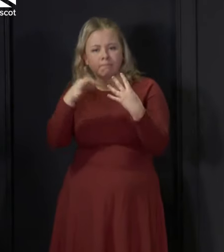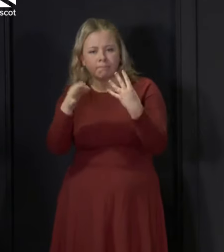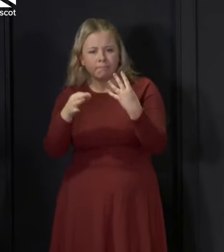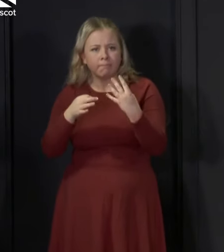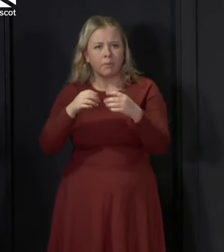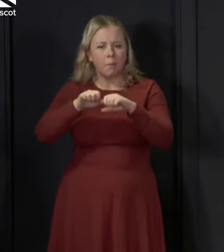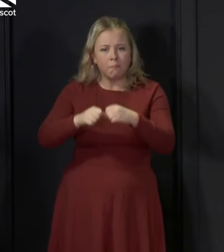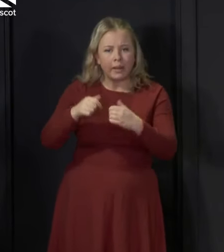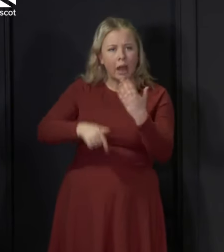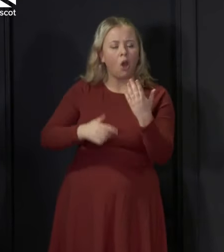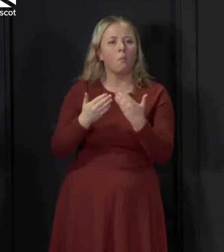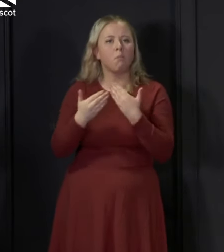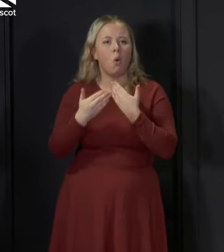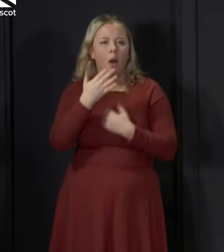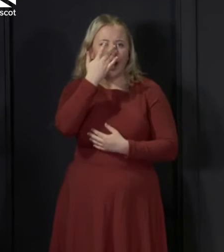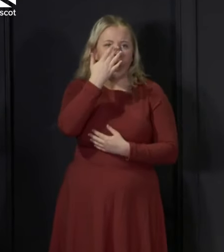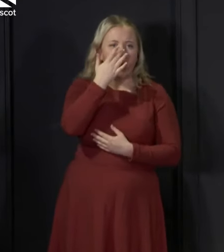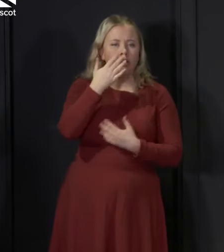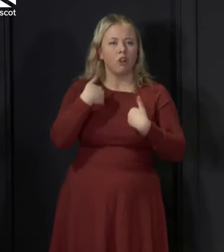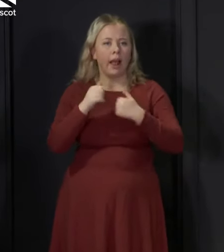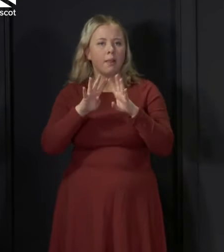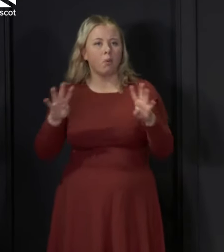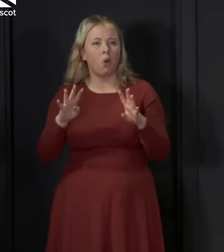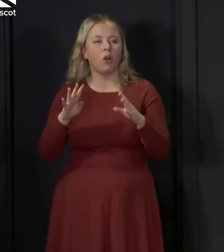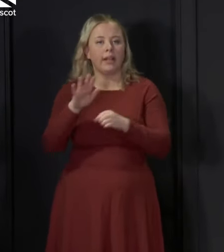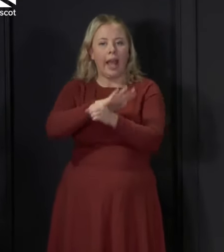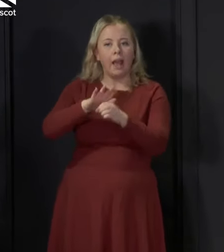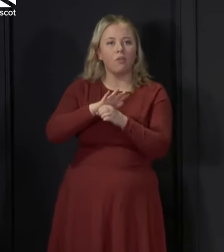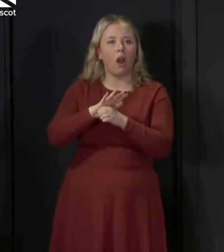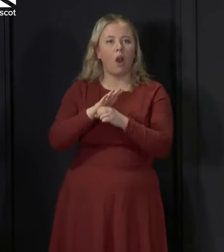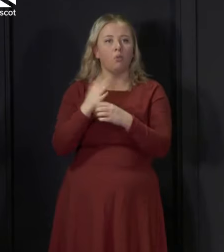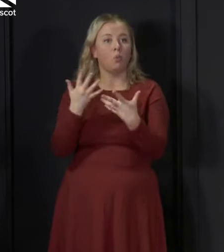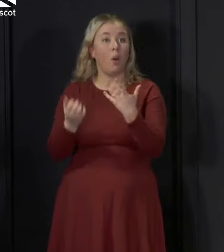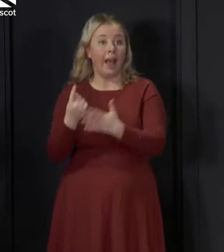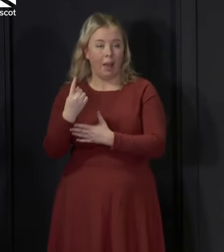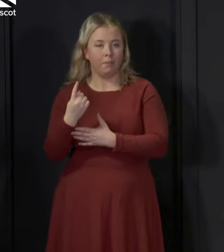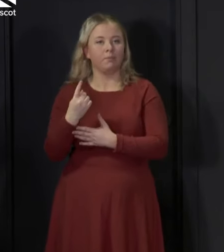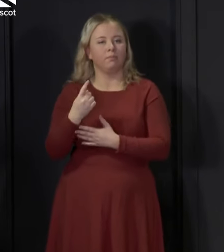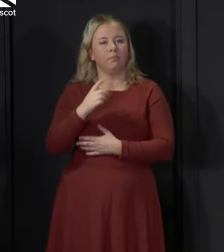figures by age, health board area and setting. And I want to discuss briefly some of what these latest figures show.